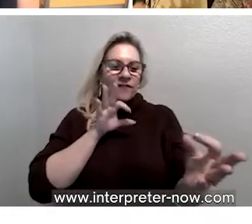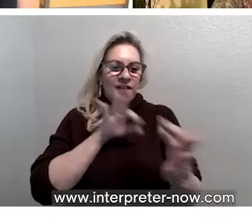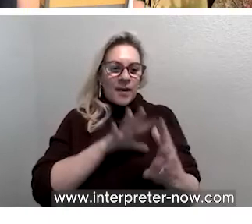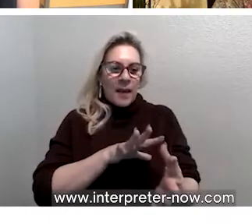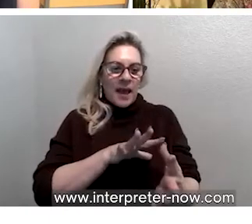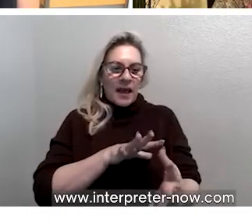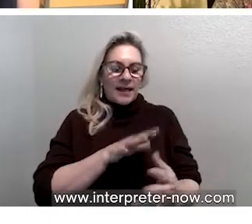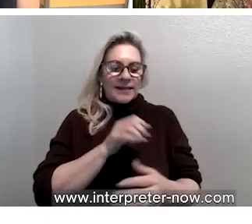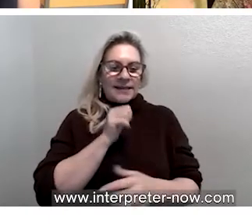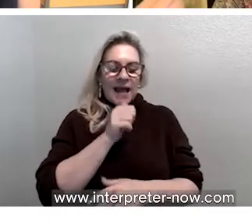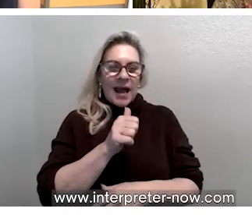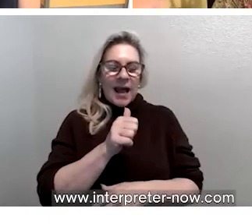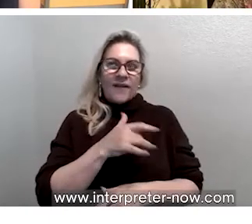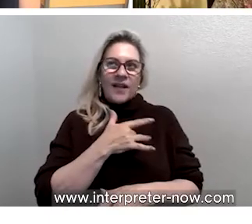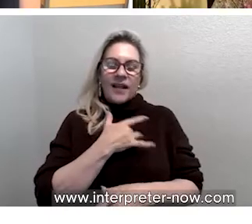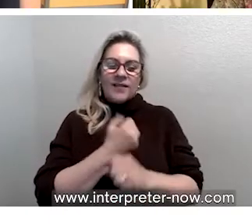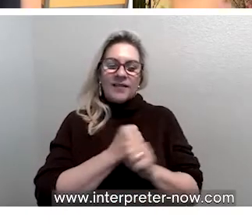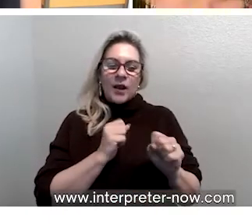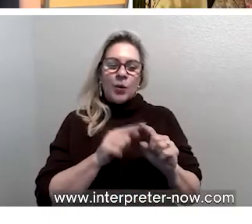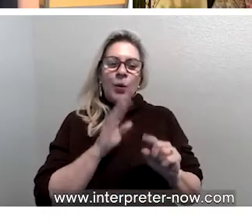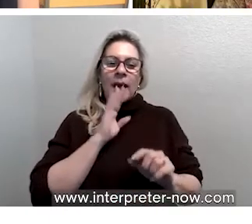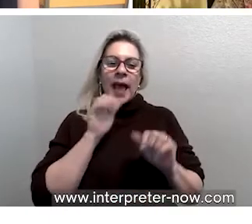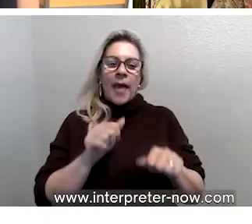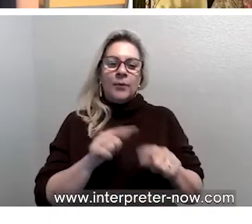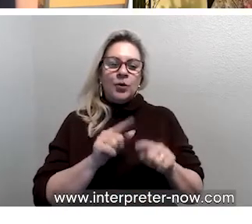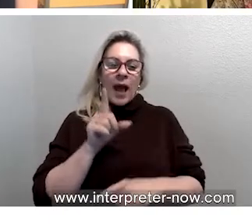feeling of safety to be able to ask for that, which again, is why I bring up psychological